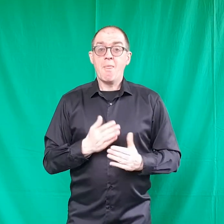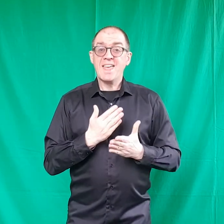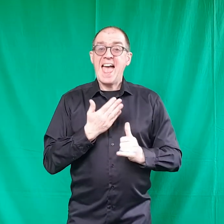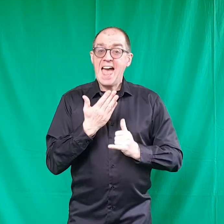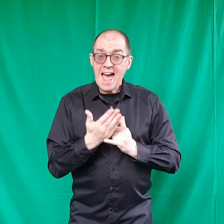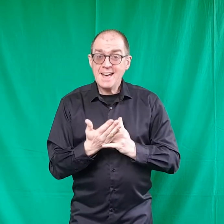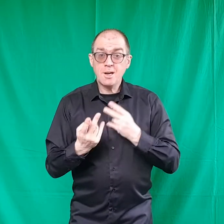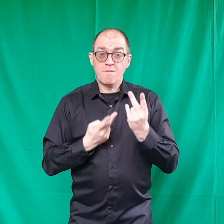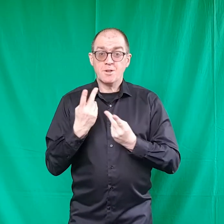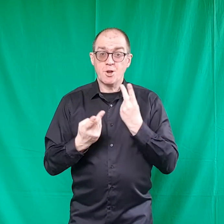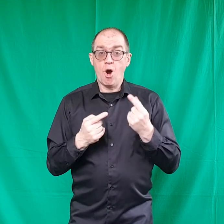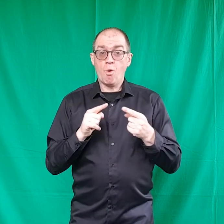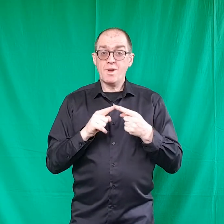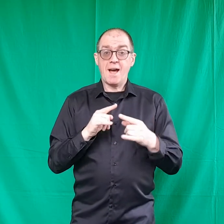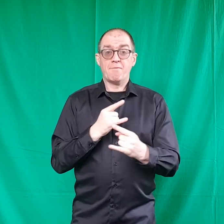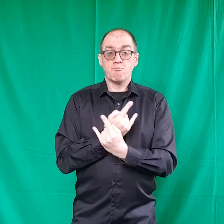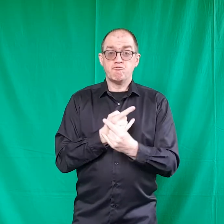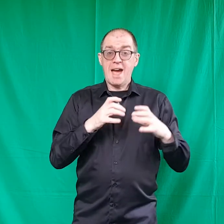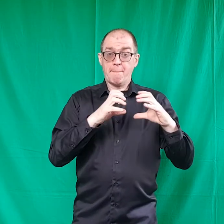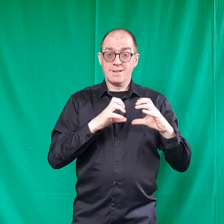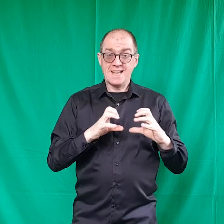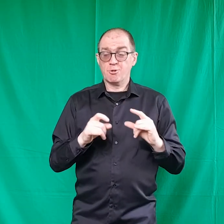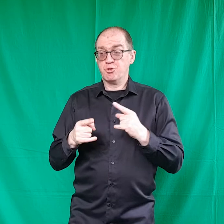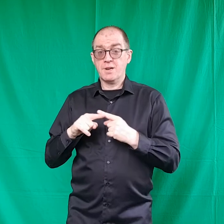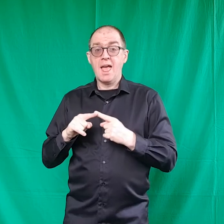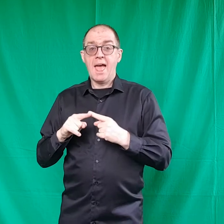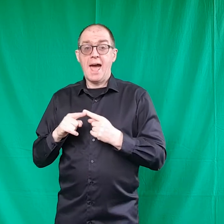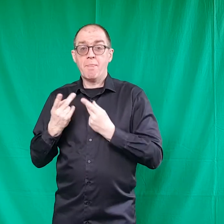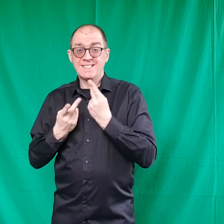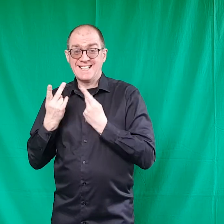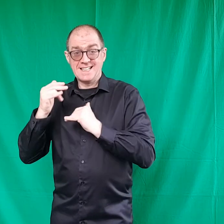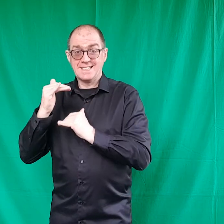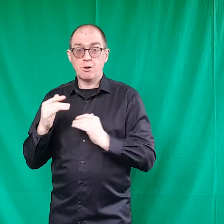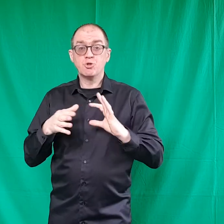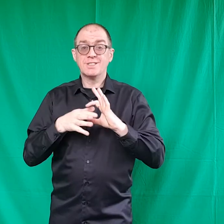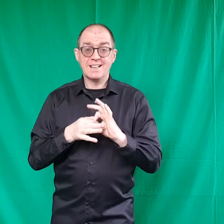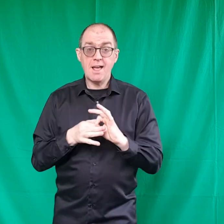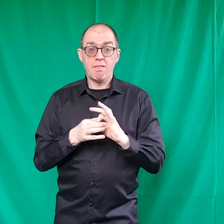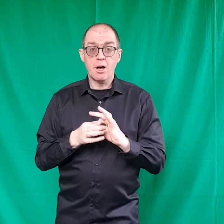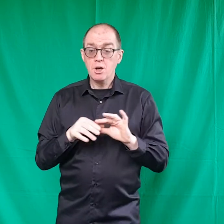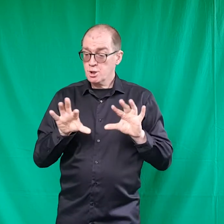And at the end of the song, we have the rap section and the singing section together,